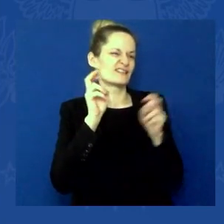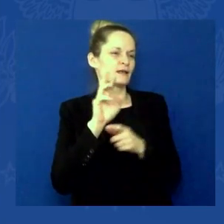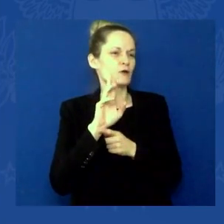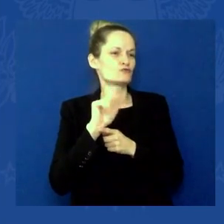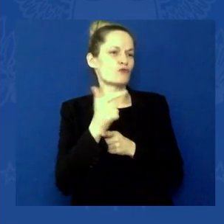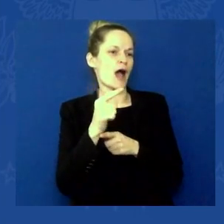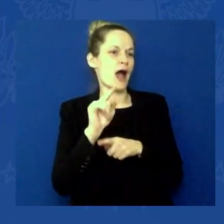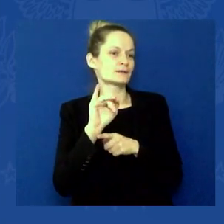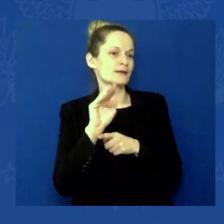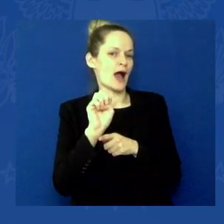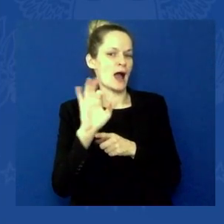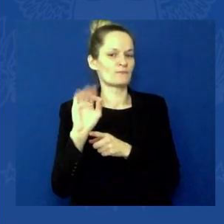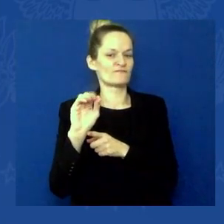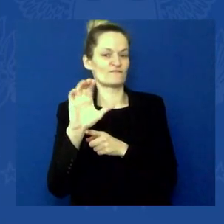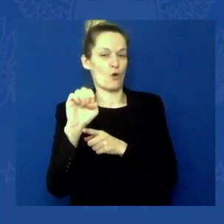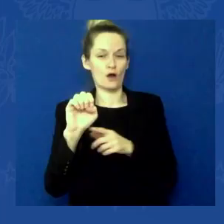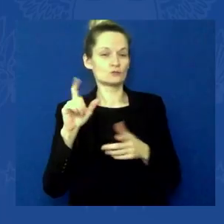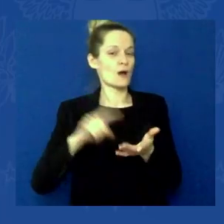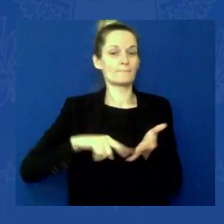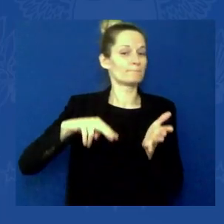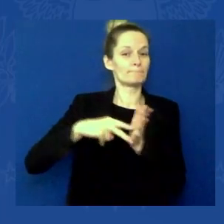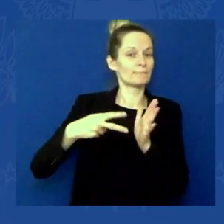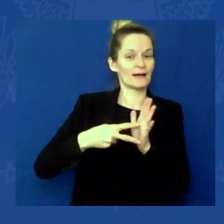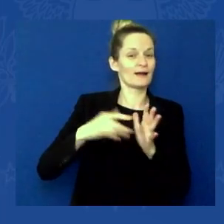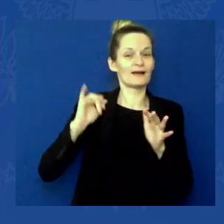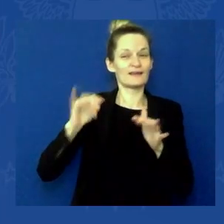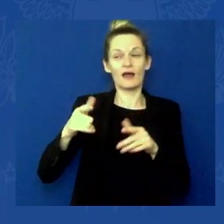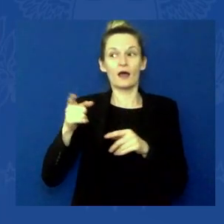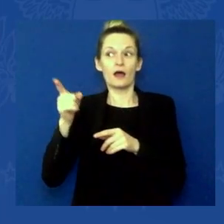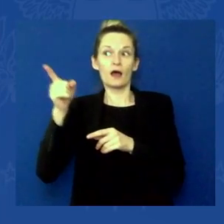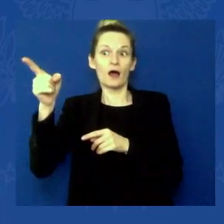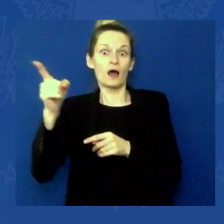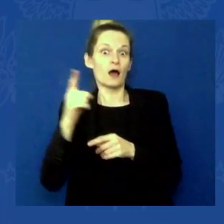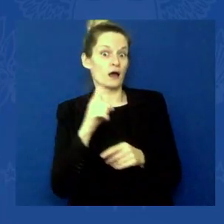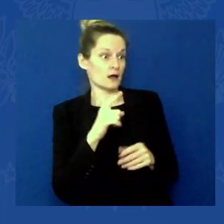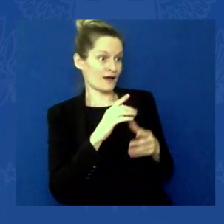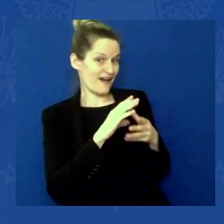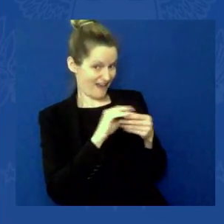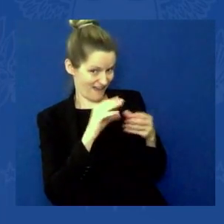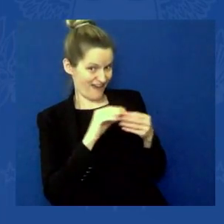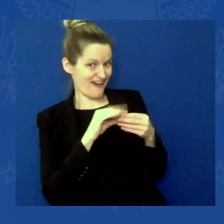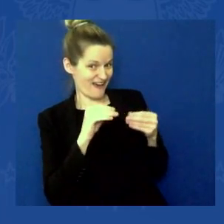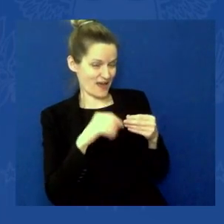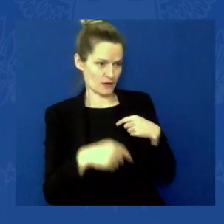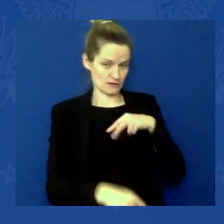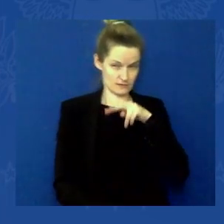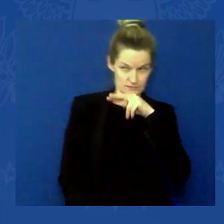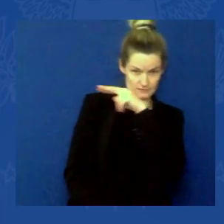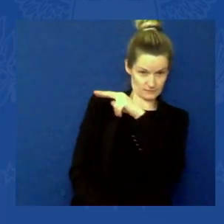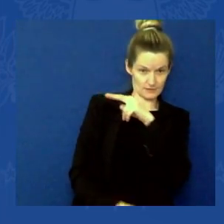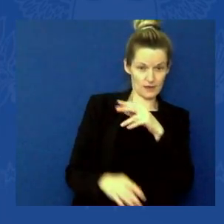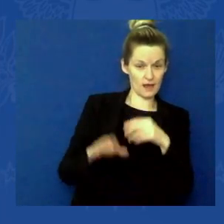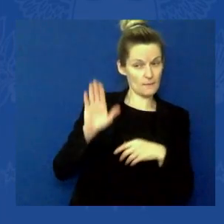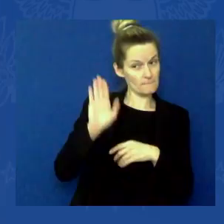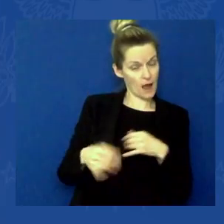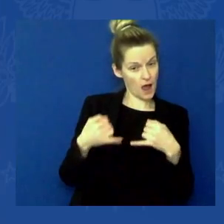But the bottom line is this, folks: Look, at the end of the day, if we didn't leave